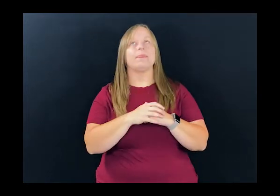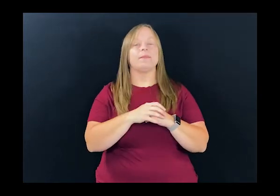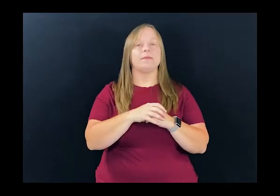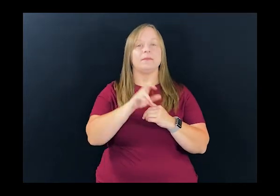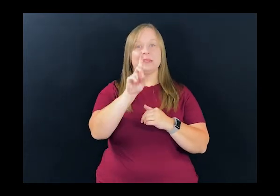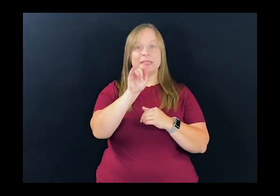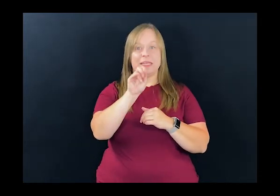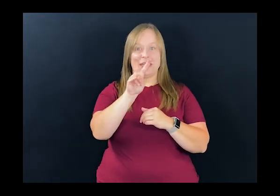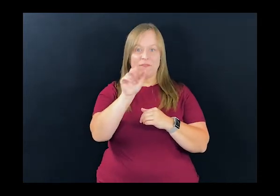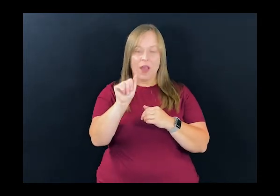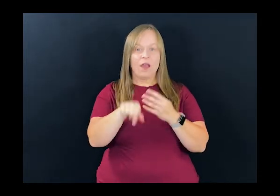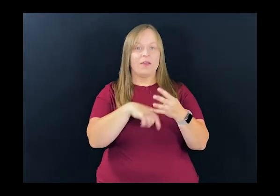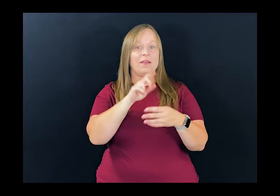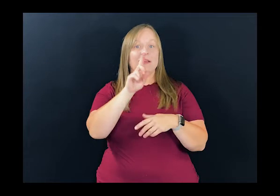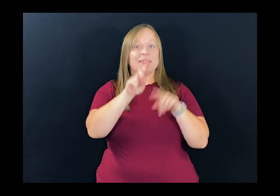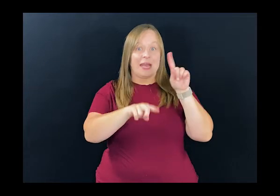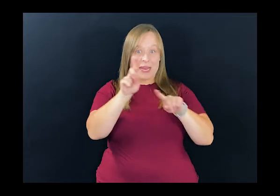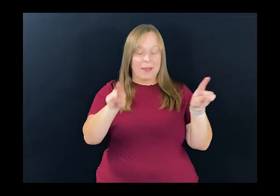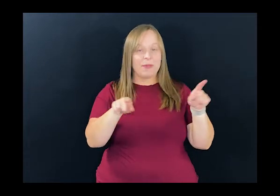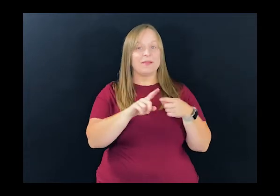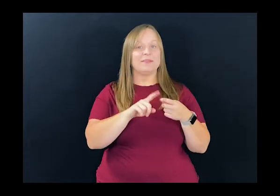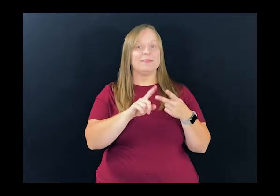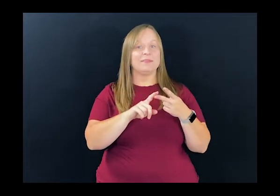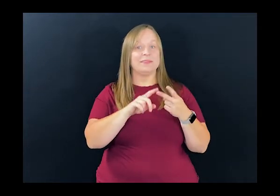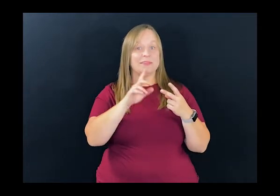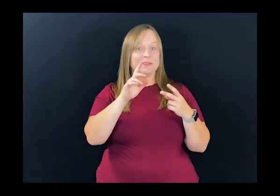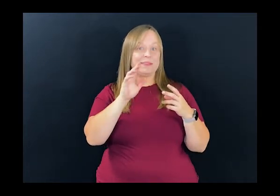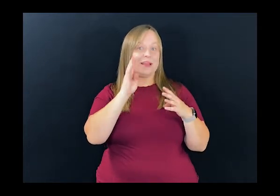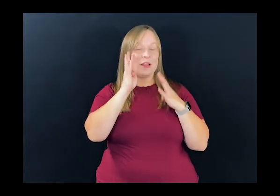So DIVA stands for Dynamic Illuminating